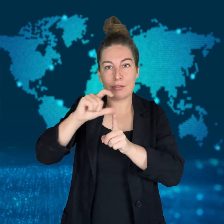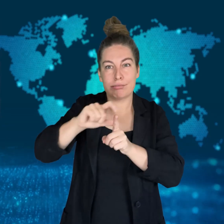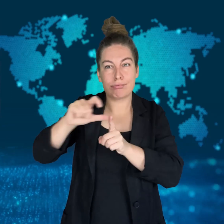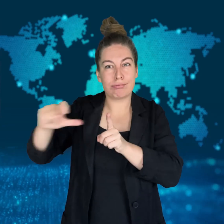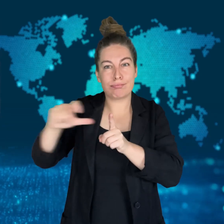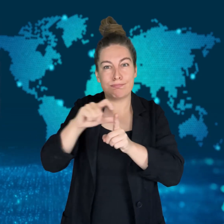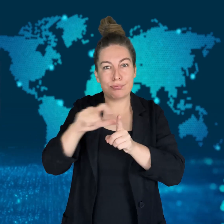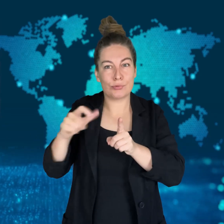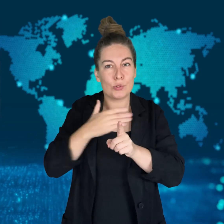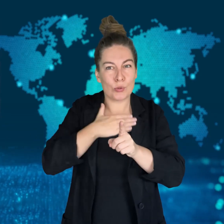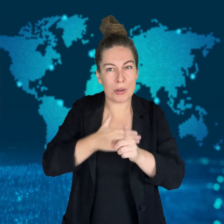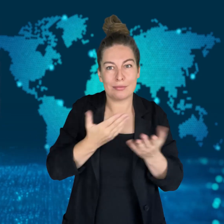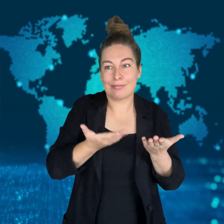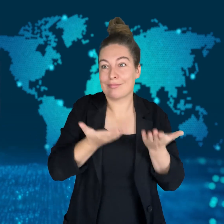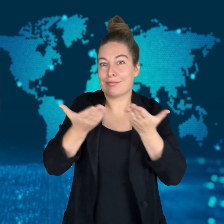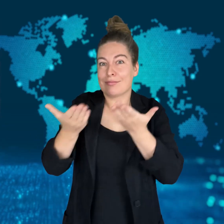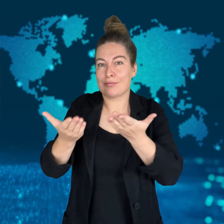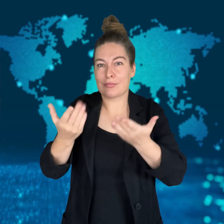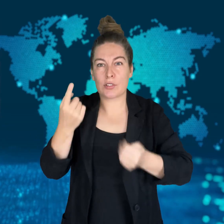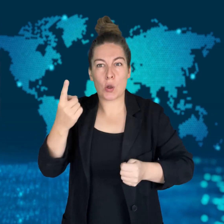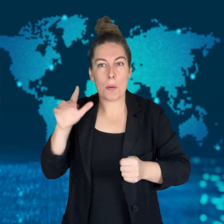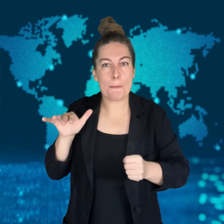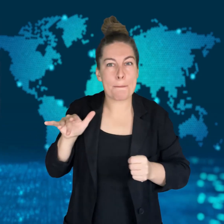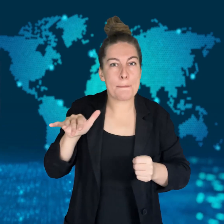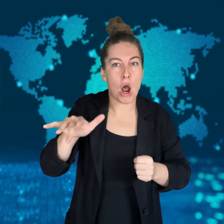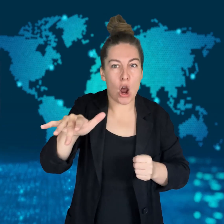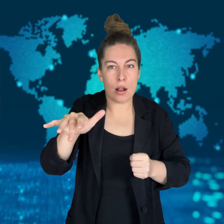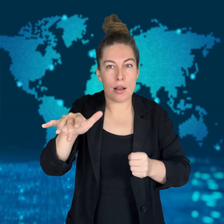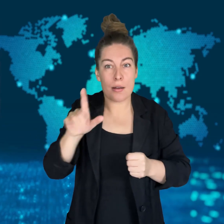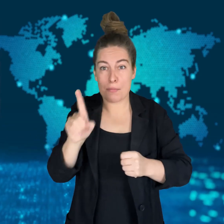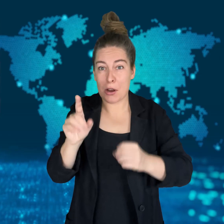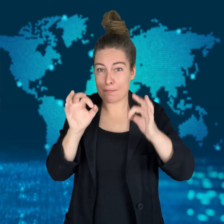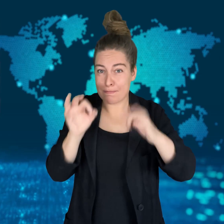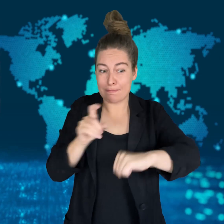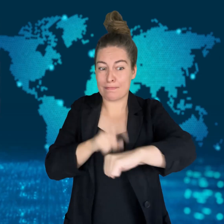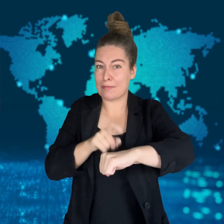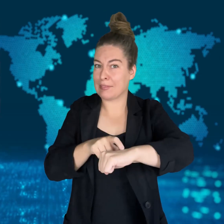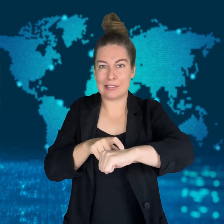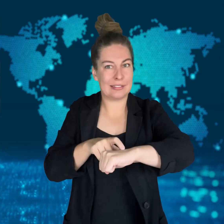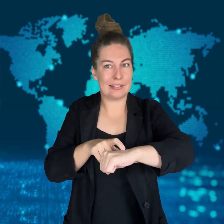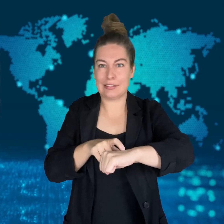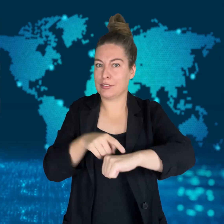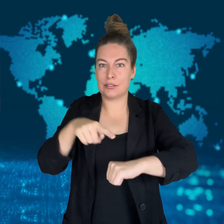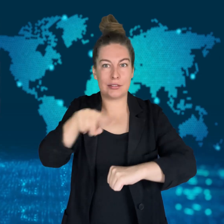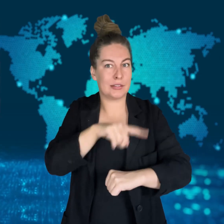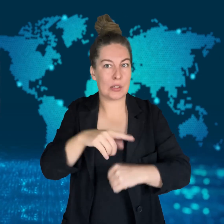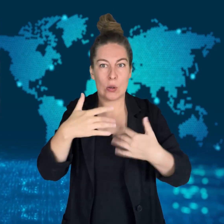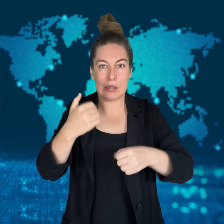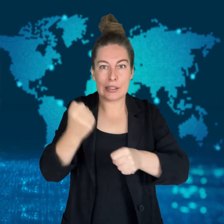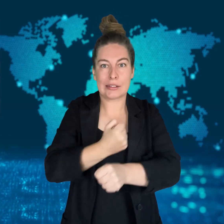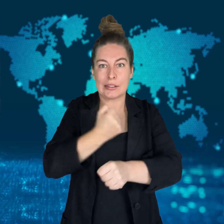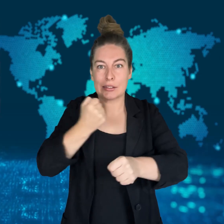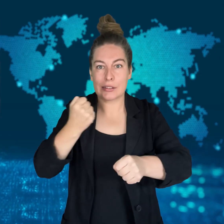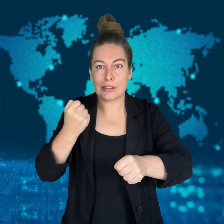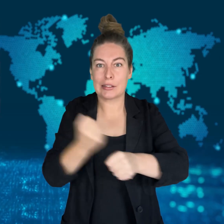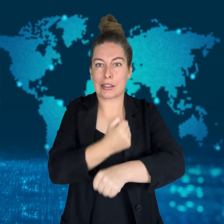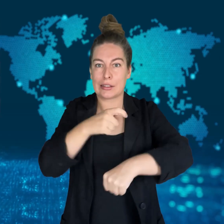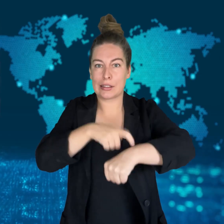The EU had agreed to supply 1 million rounds of artillery ammo.